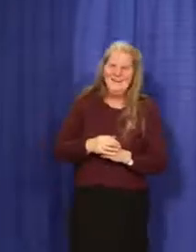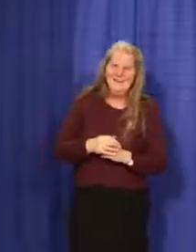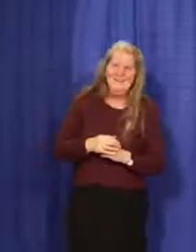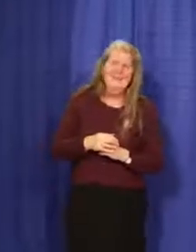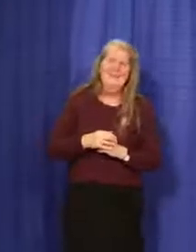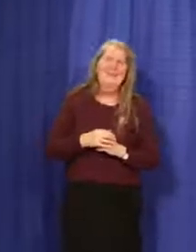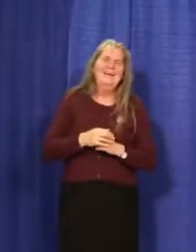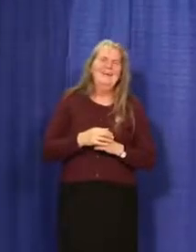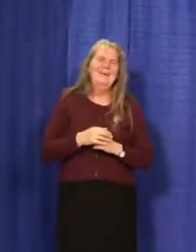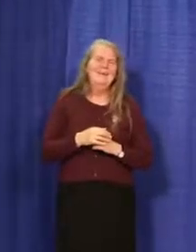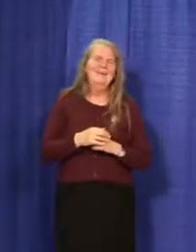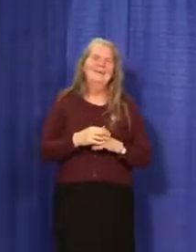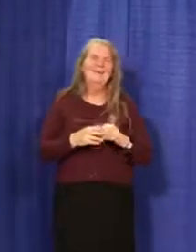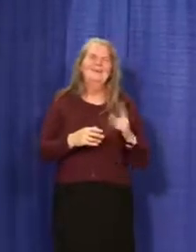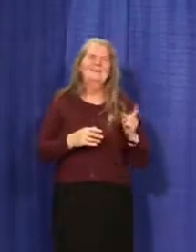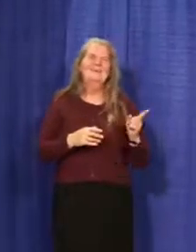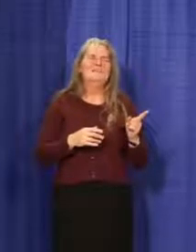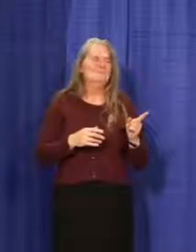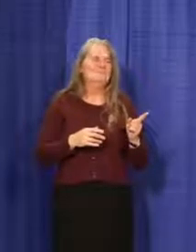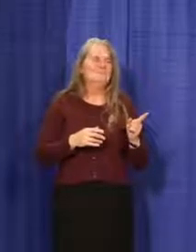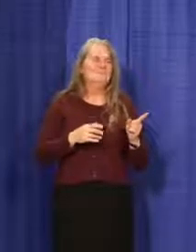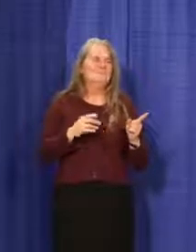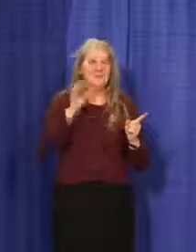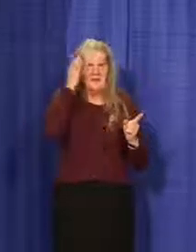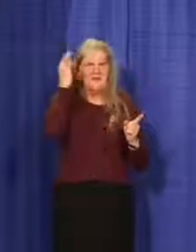I would be happy to.